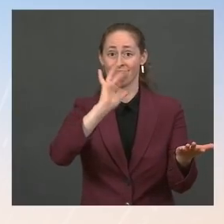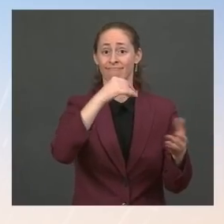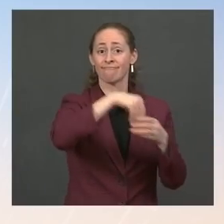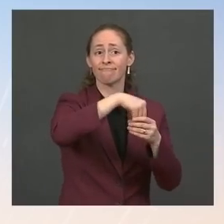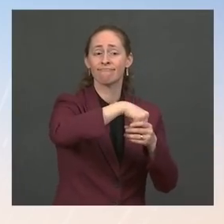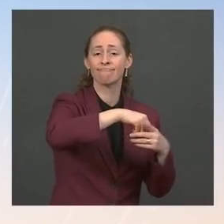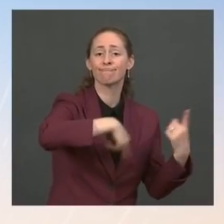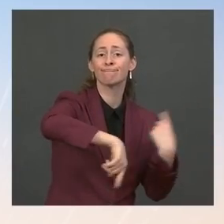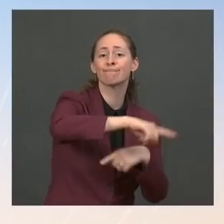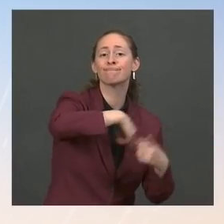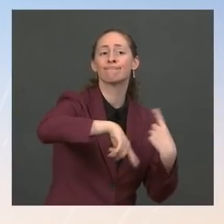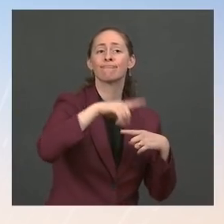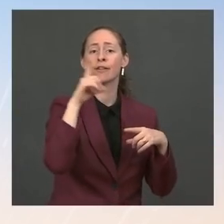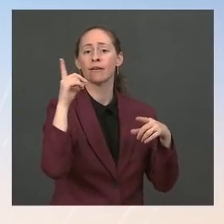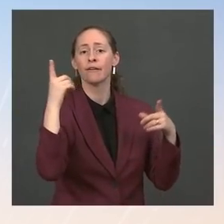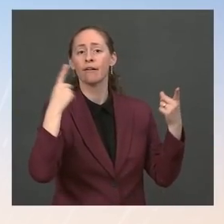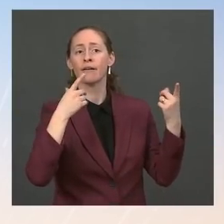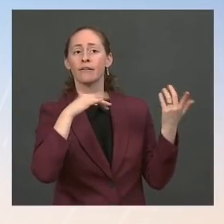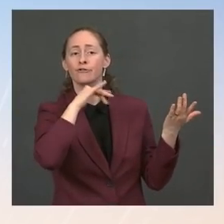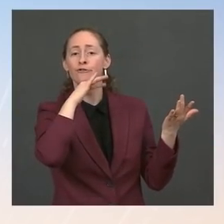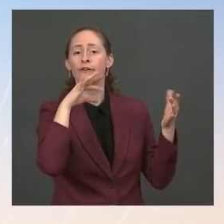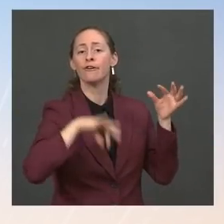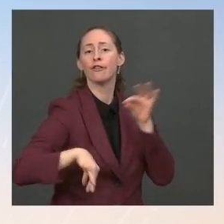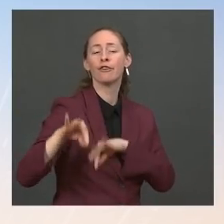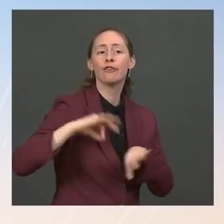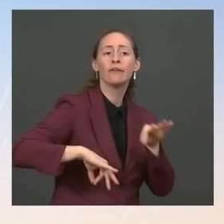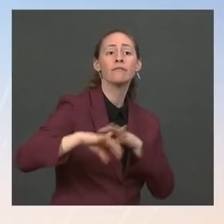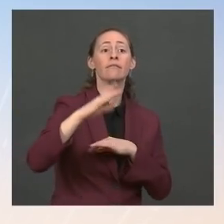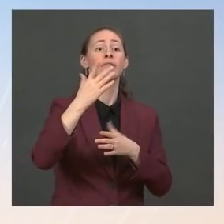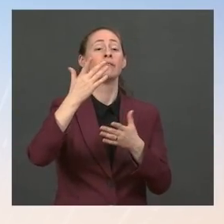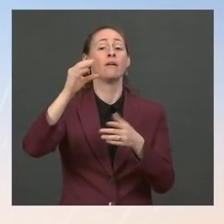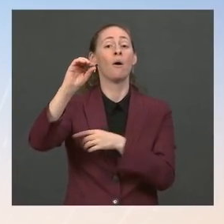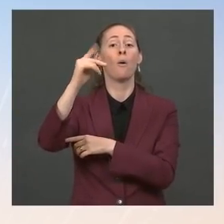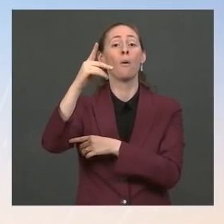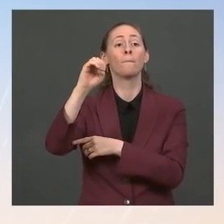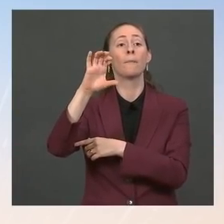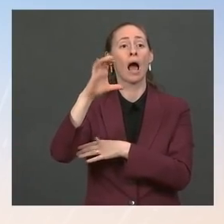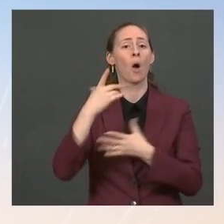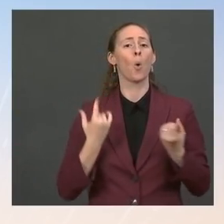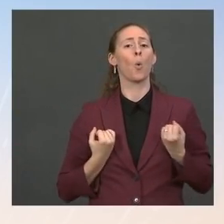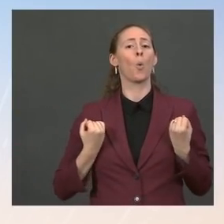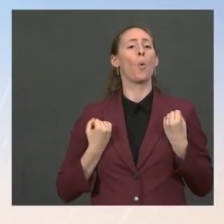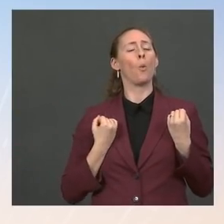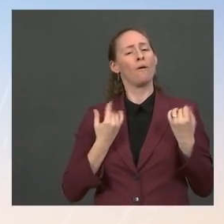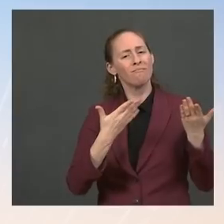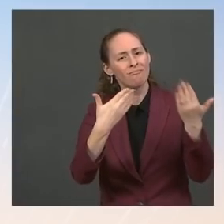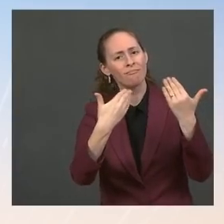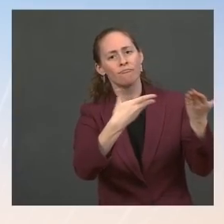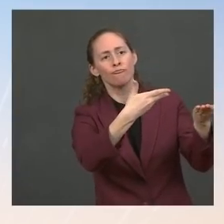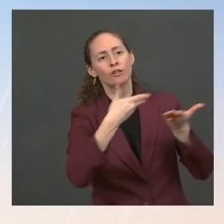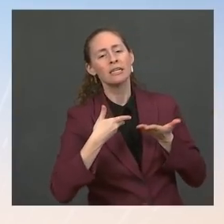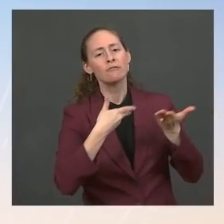for OPEC to release more -- that are the larger issues here and that's why we've been focused on those options. The Press: Jen --